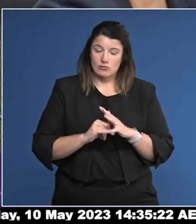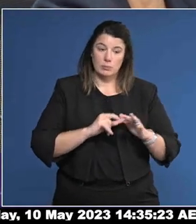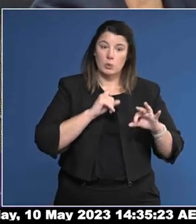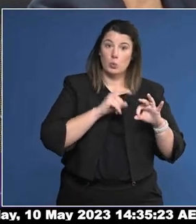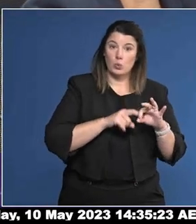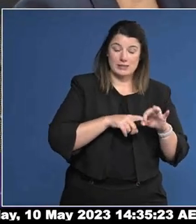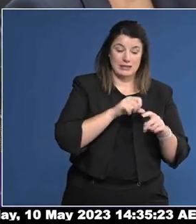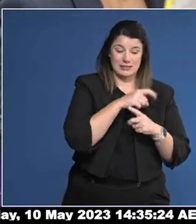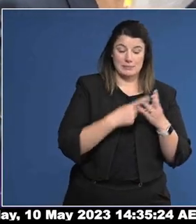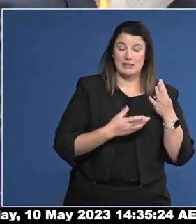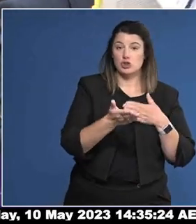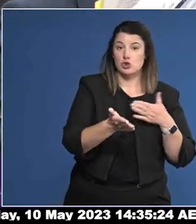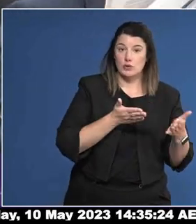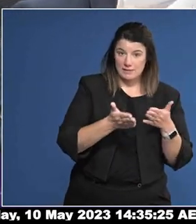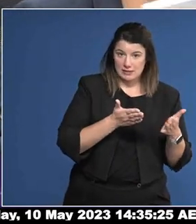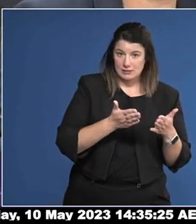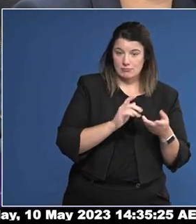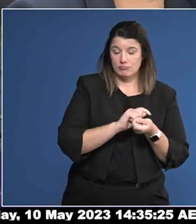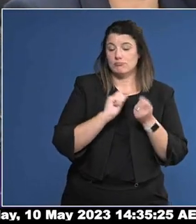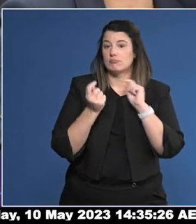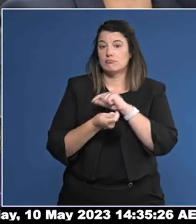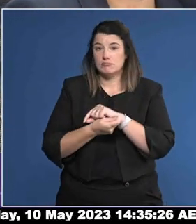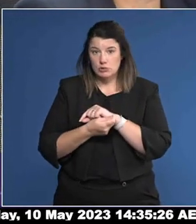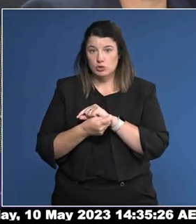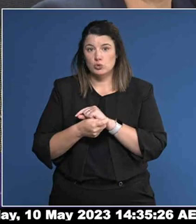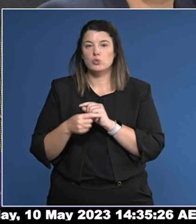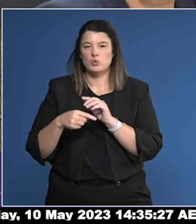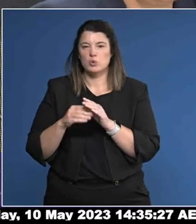Services to the Commonwealth arrangements under the NDIA.